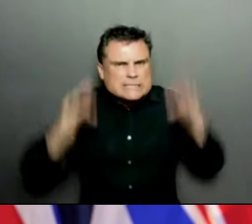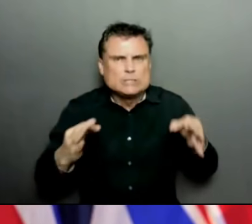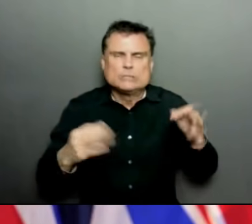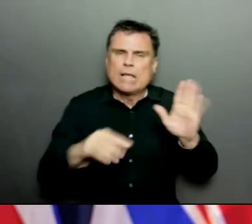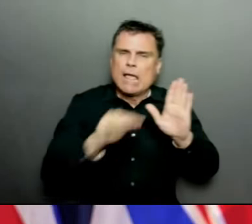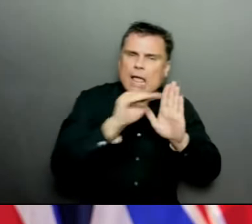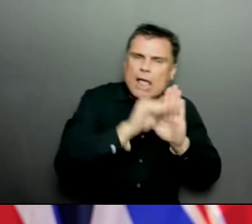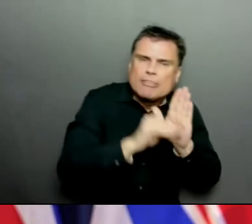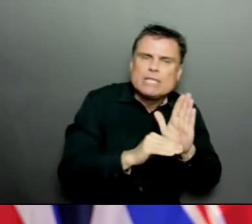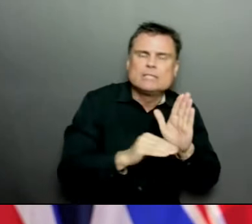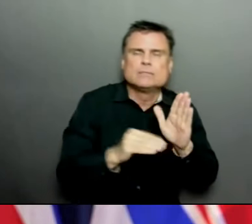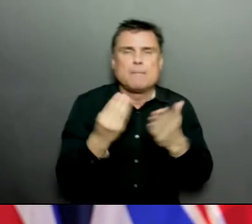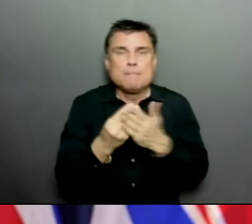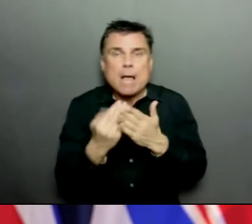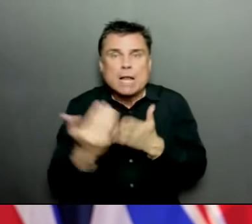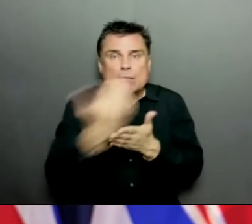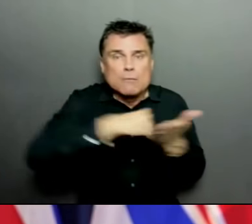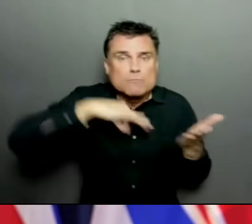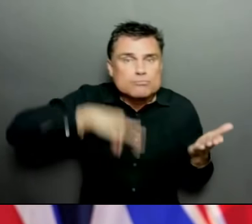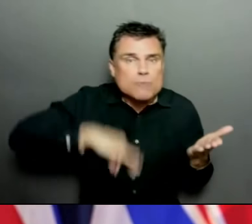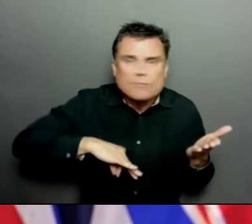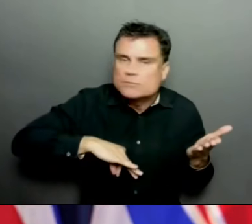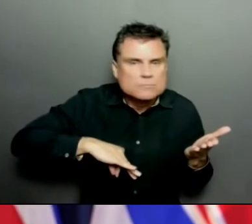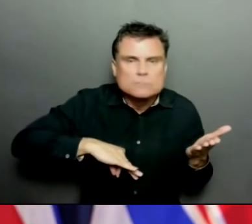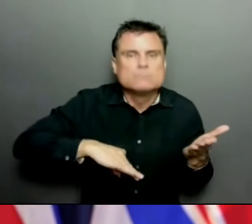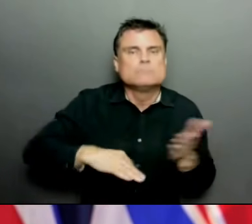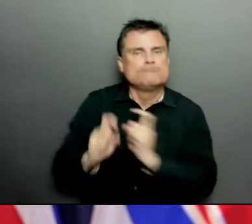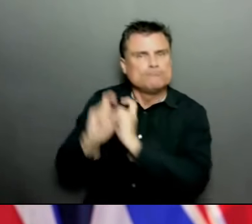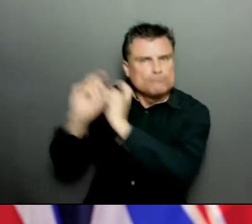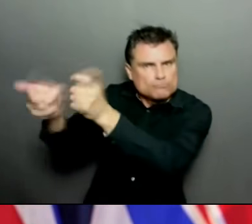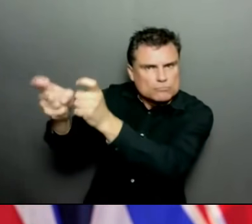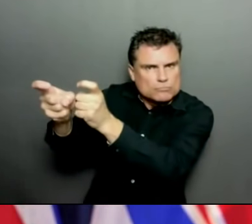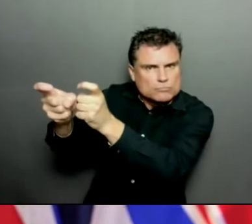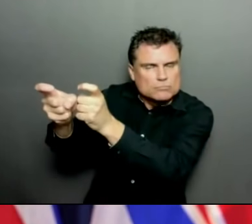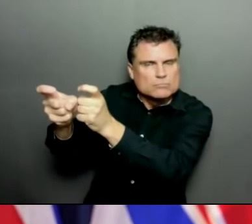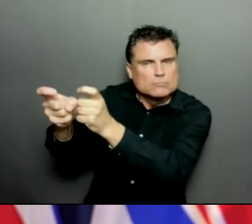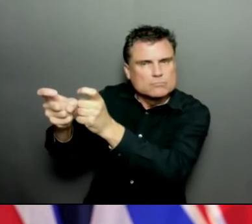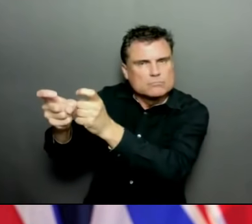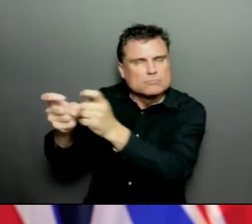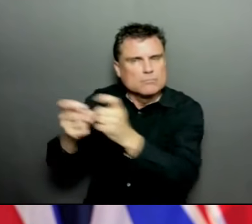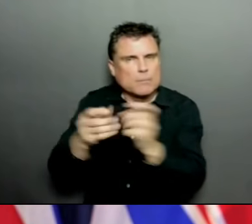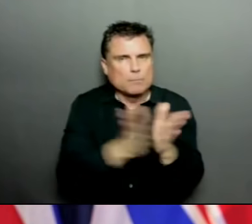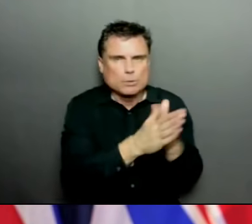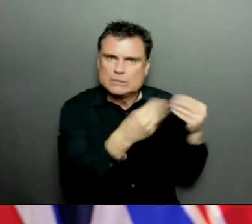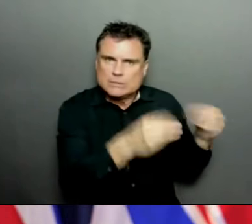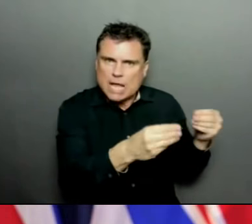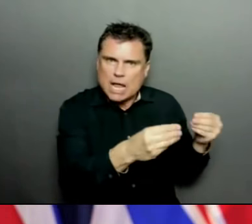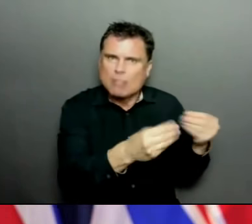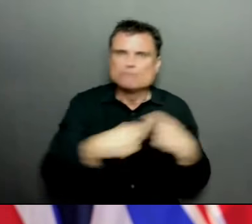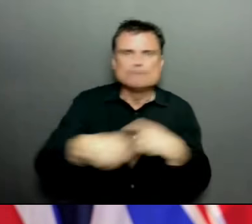I happen to know that I've taken probably about 7 days were having dealt with the